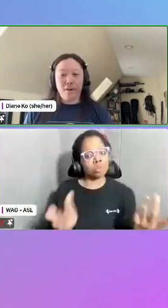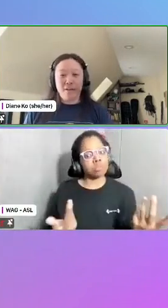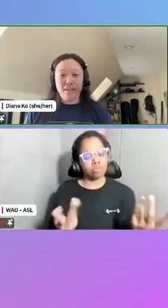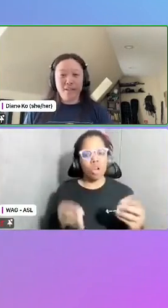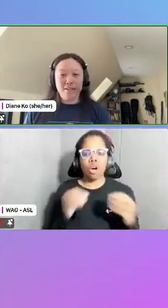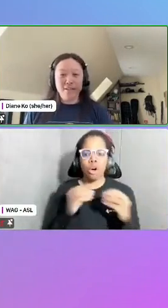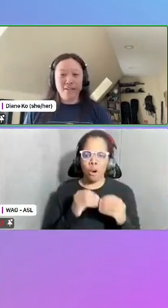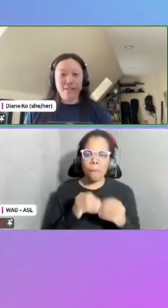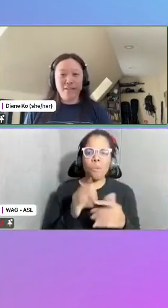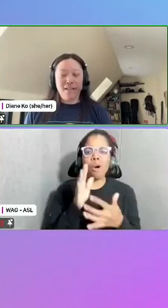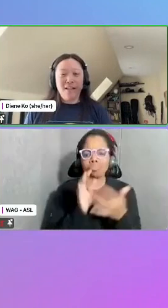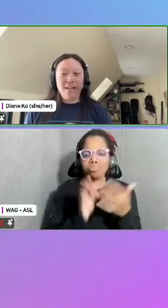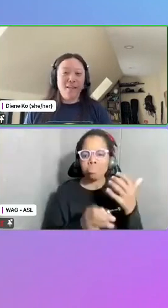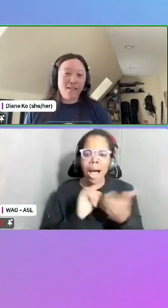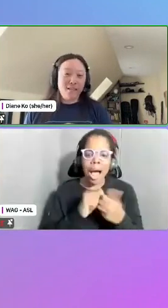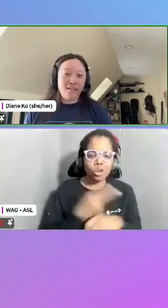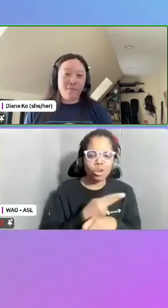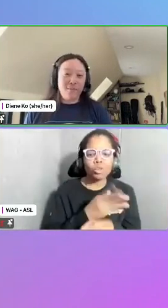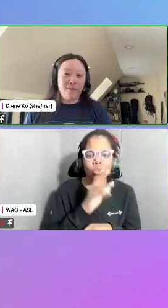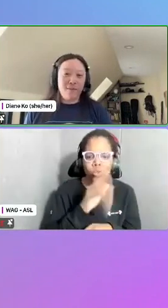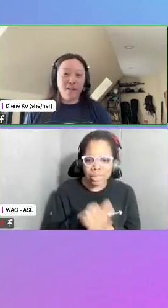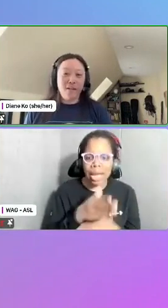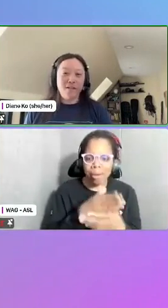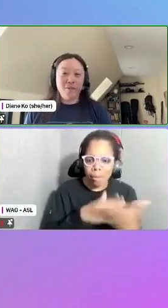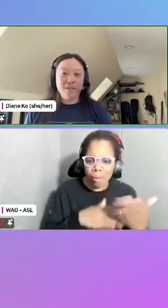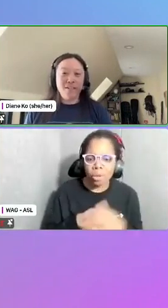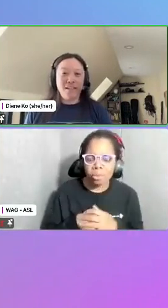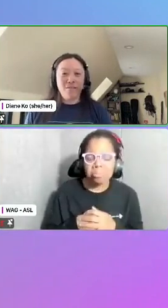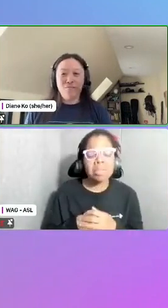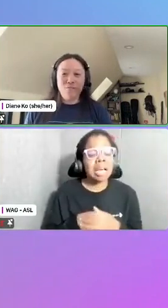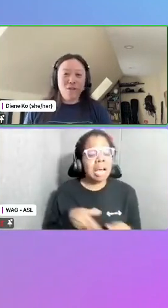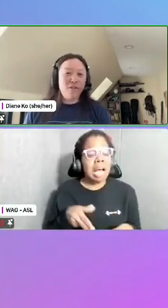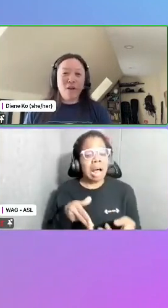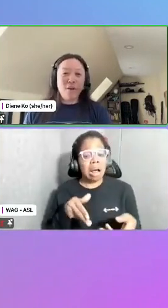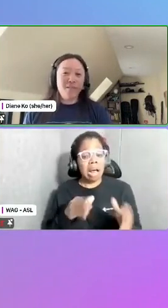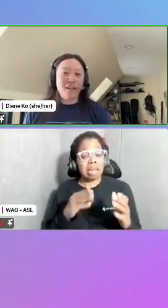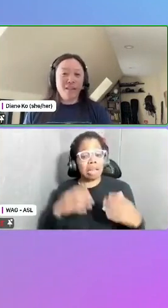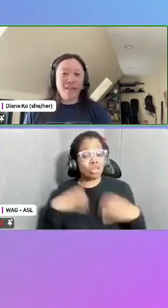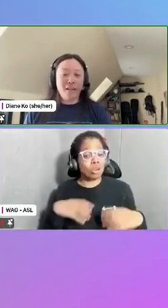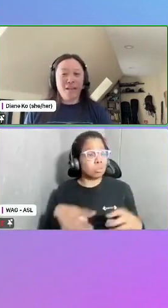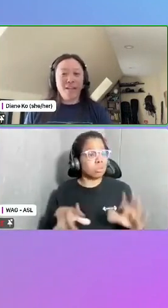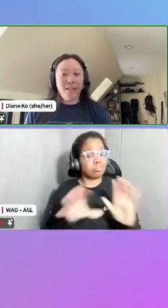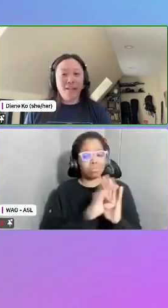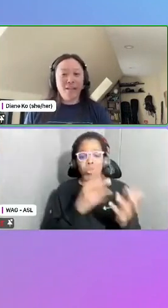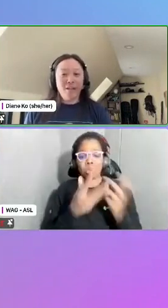usability. enforcement and For this section, I'm going to primarily focus on one additional difficulty area